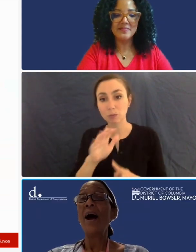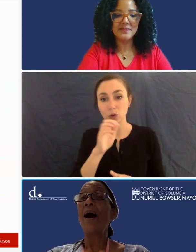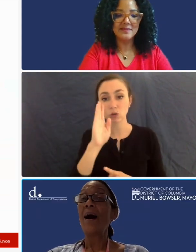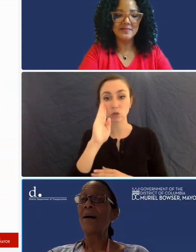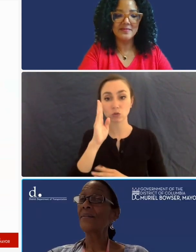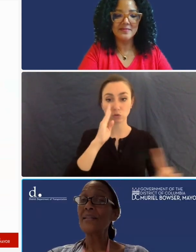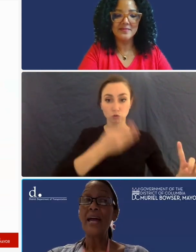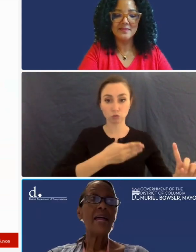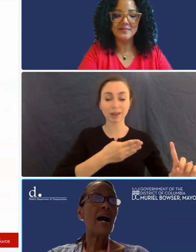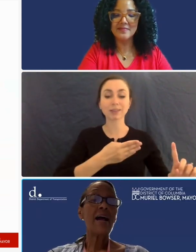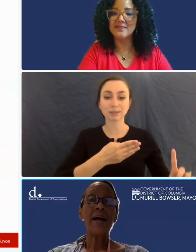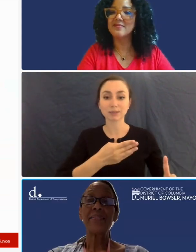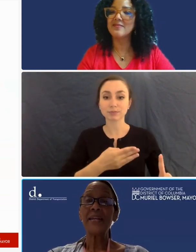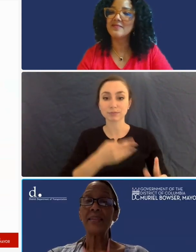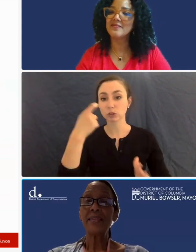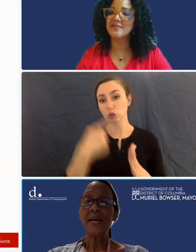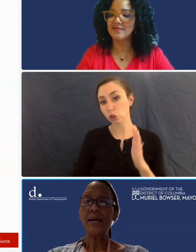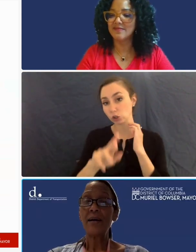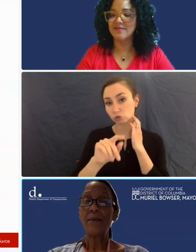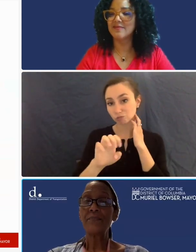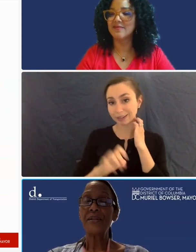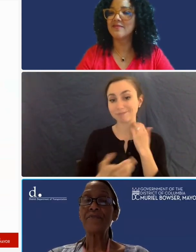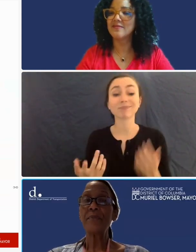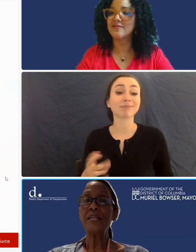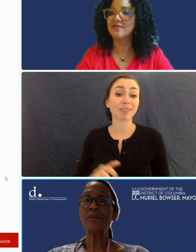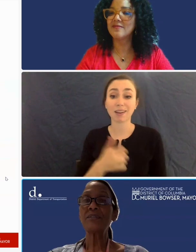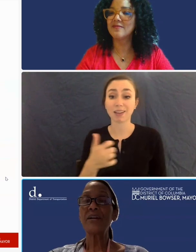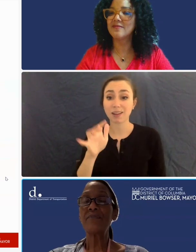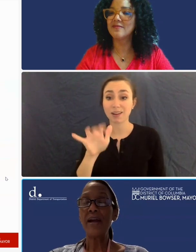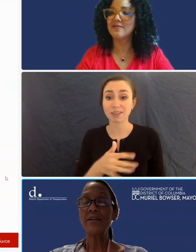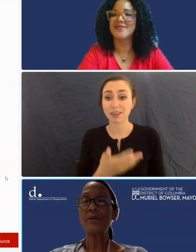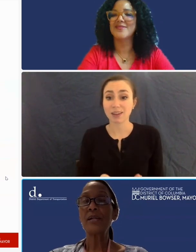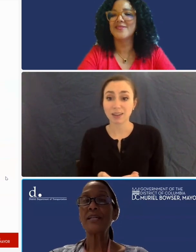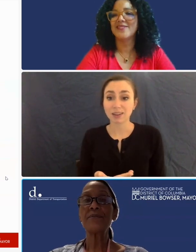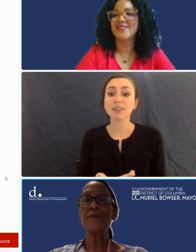other than that i i think that um the information was very valuable and if you have